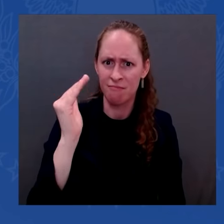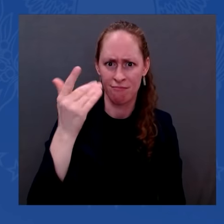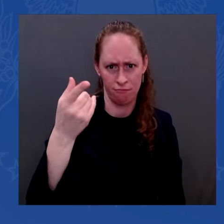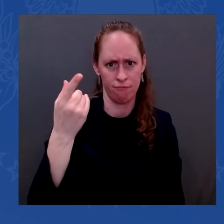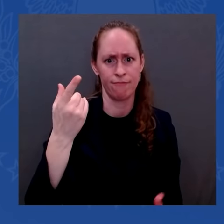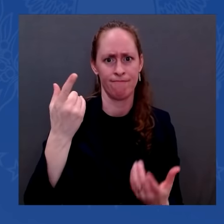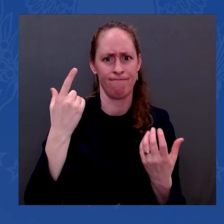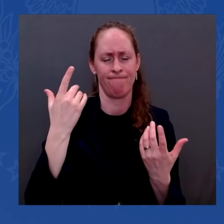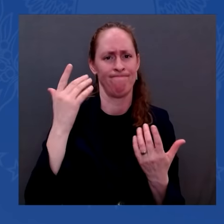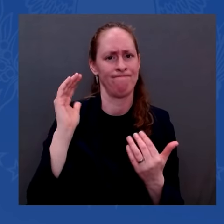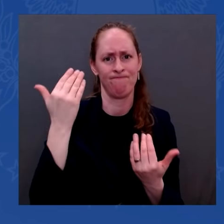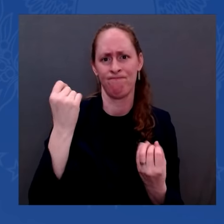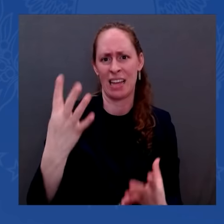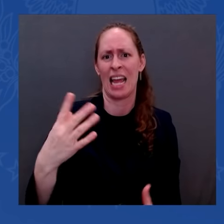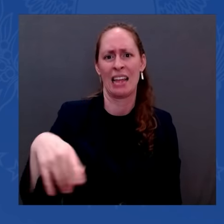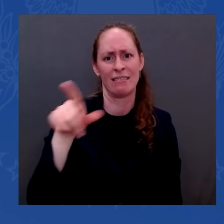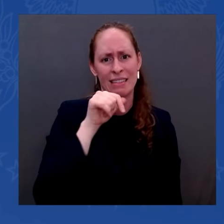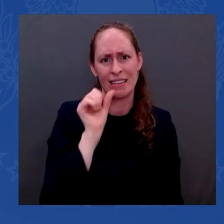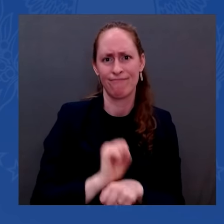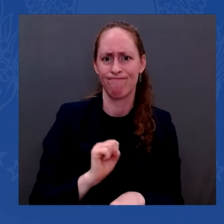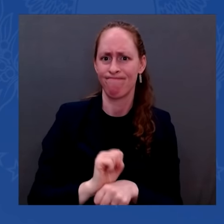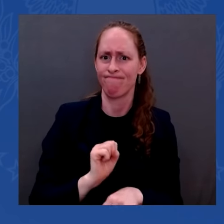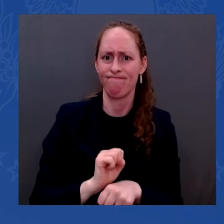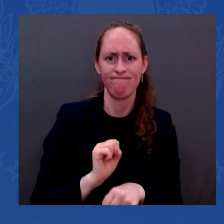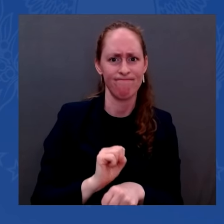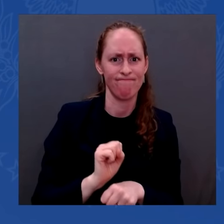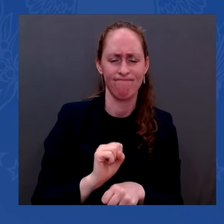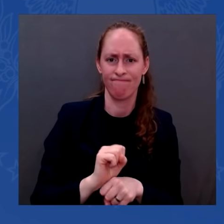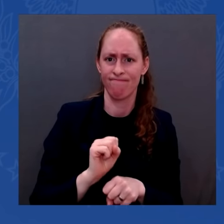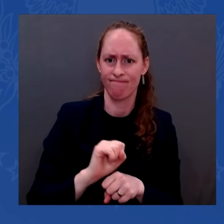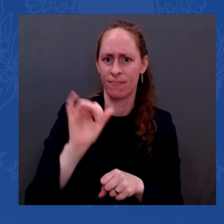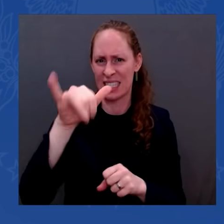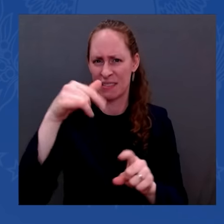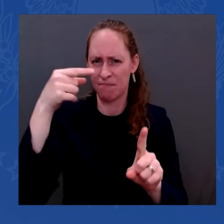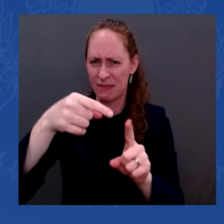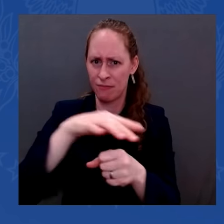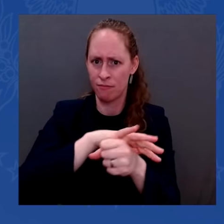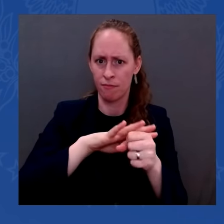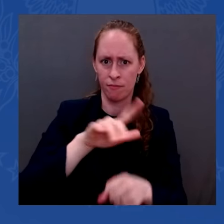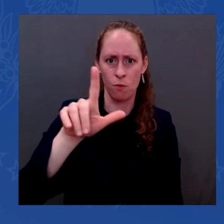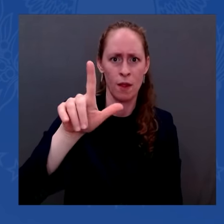So, this ought to be not only good for lithium but good for --